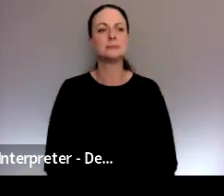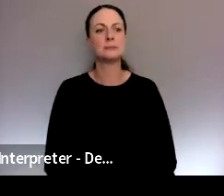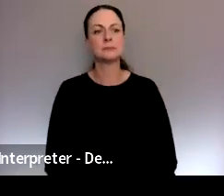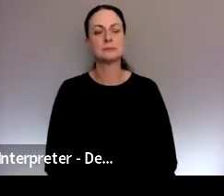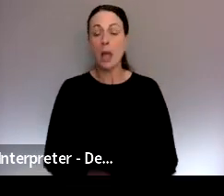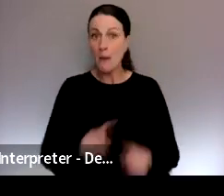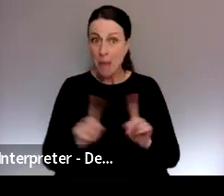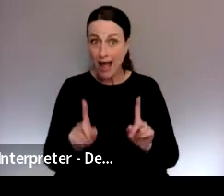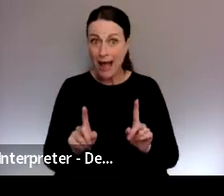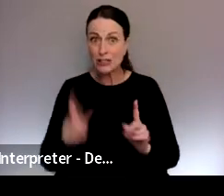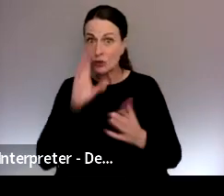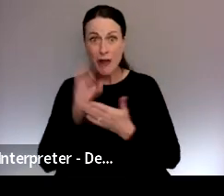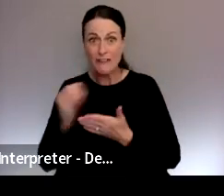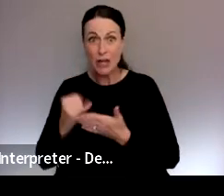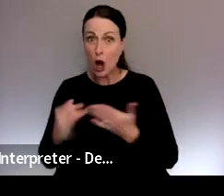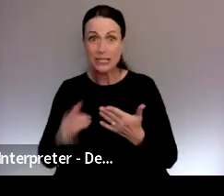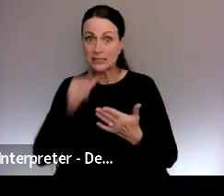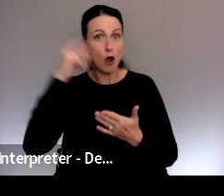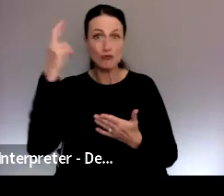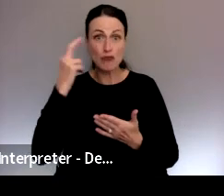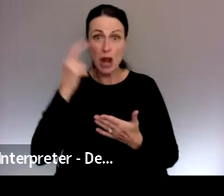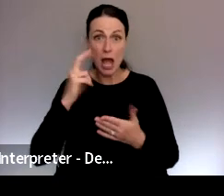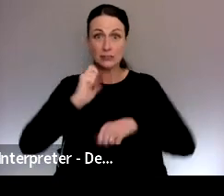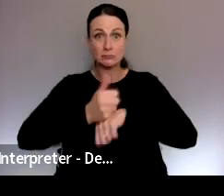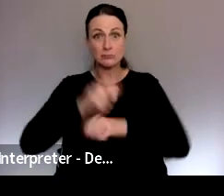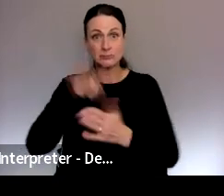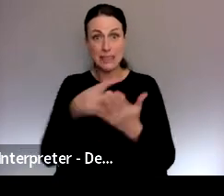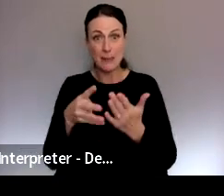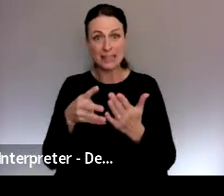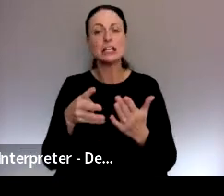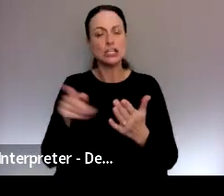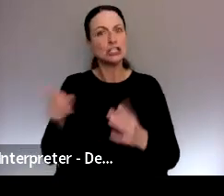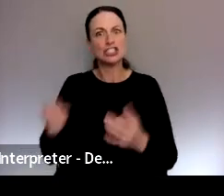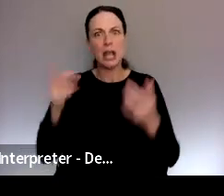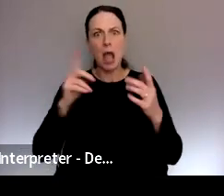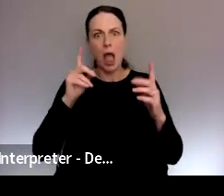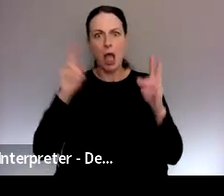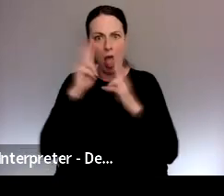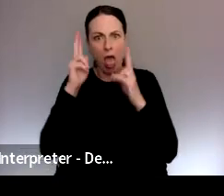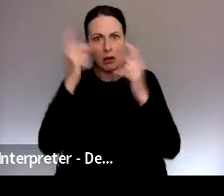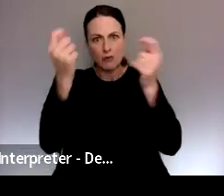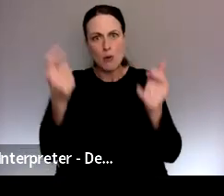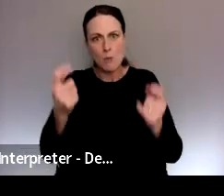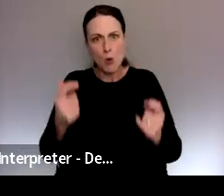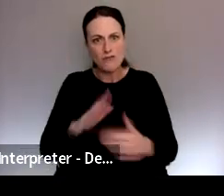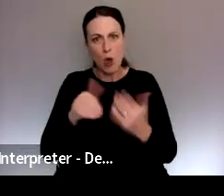But what our graphic artist did not realize when she created the template that she was essentially removing all of the elements